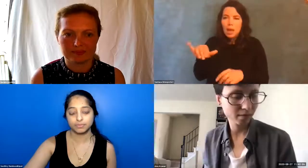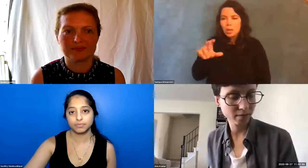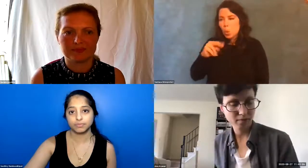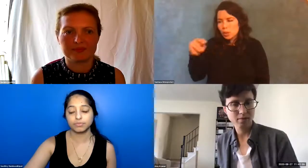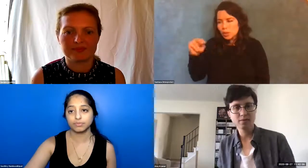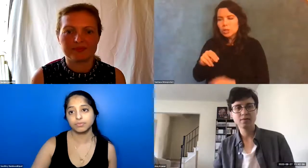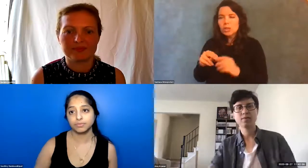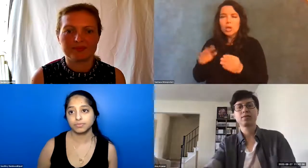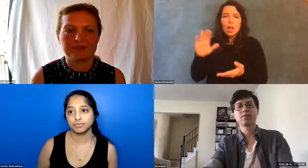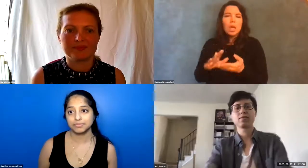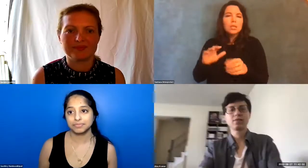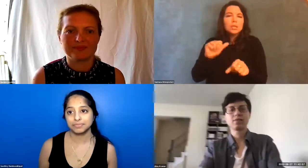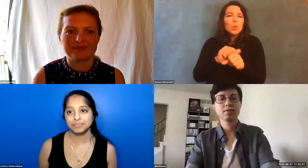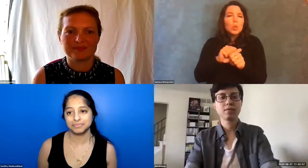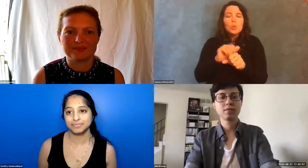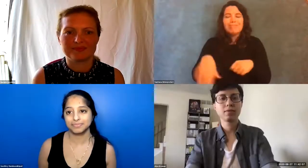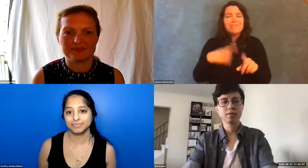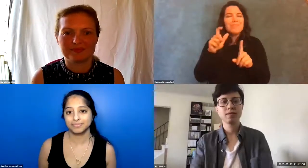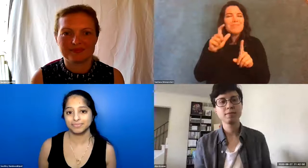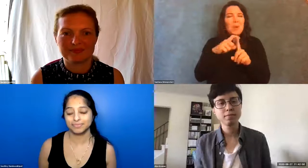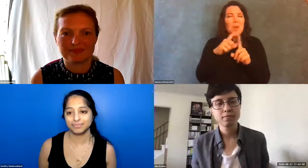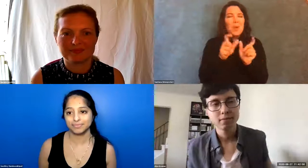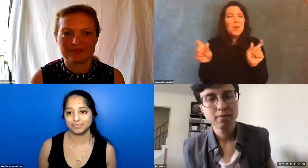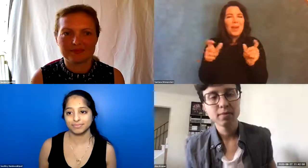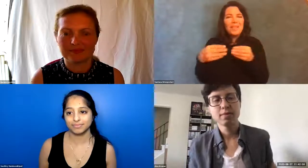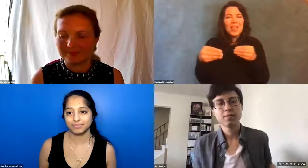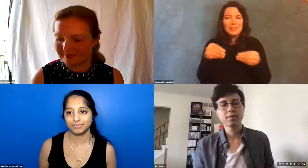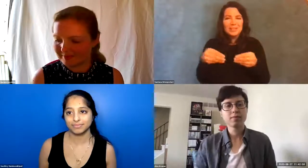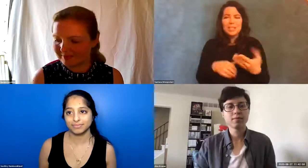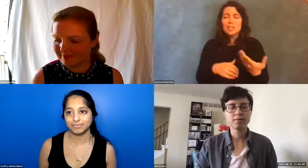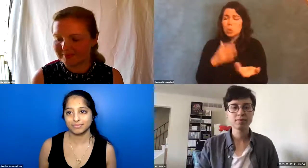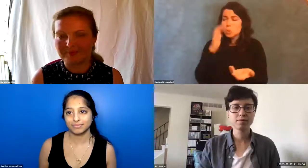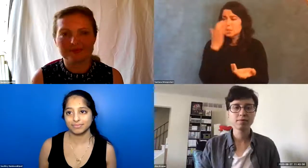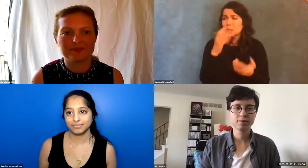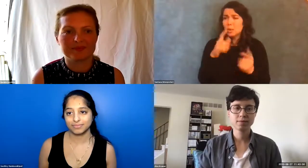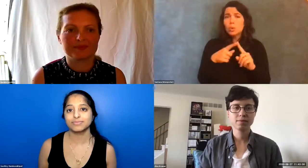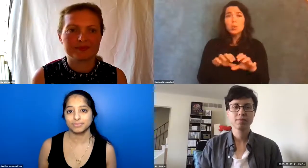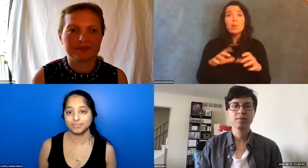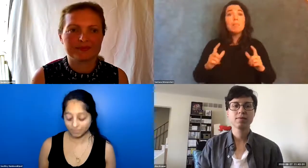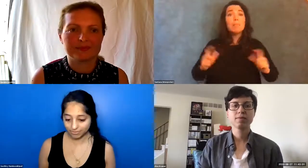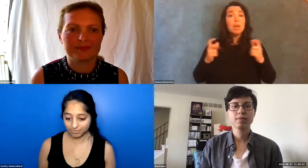But anyway, I think obviously when we do big type logical comparisons you can't be that